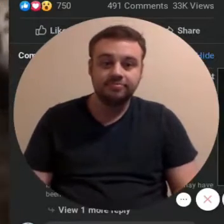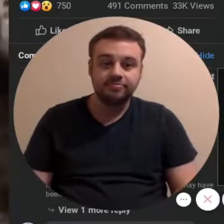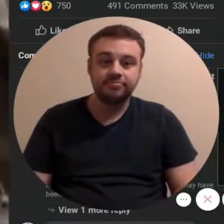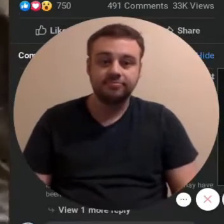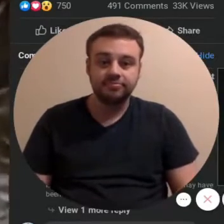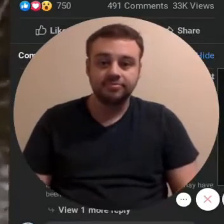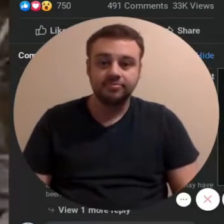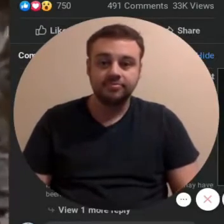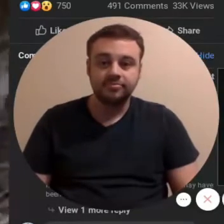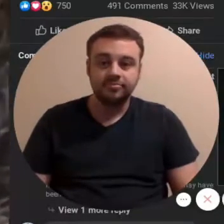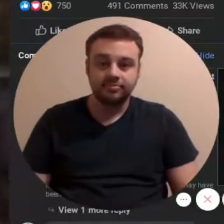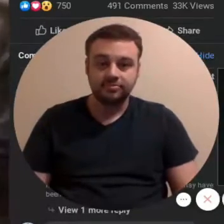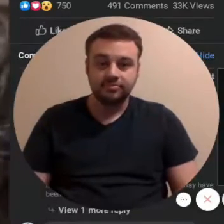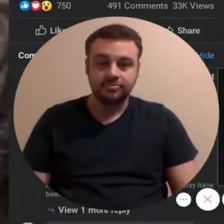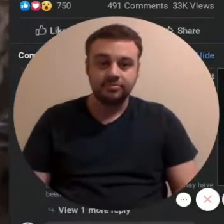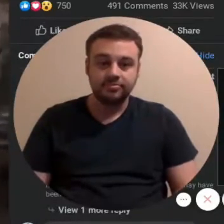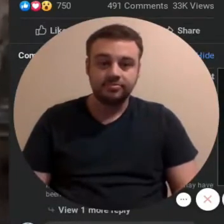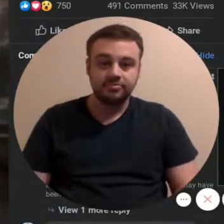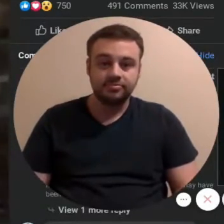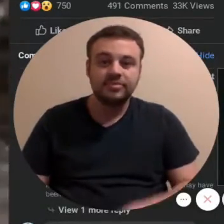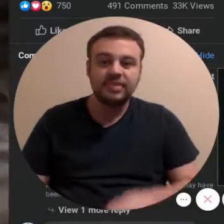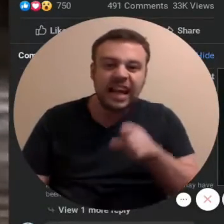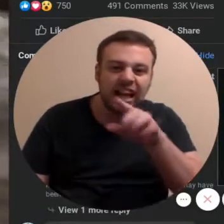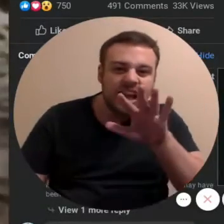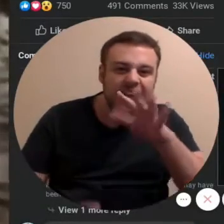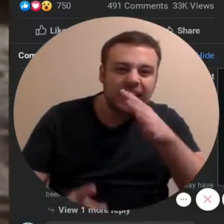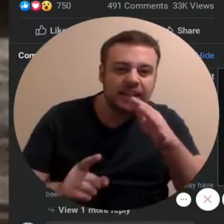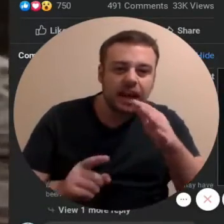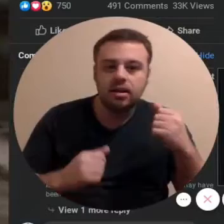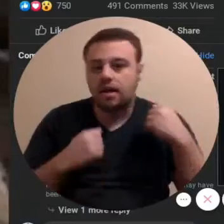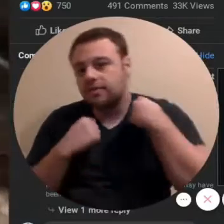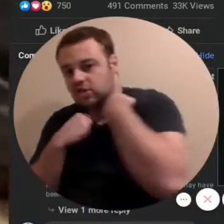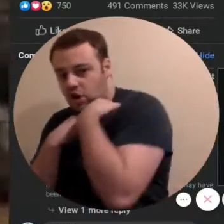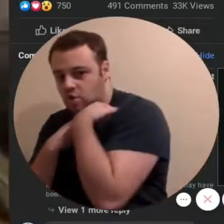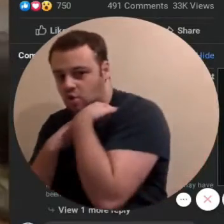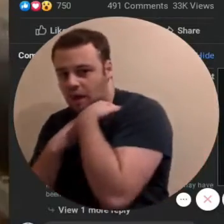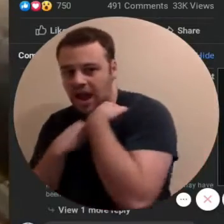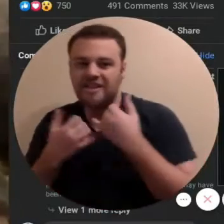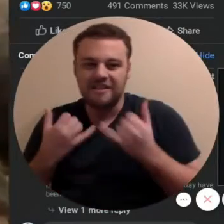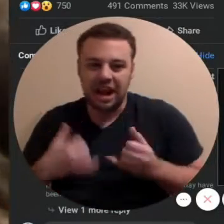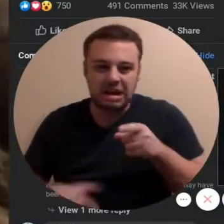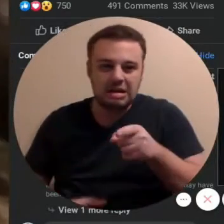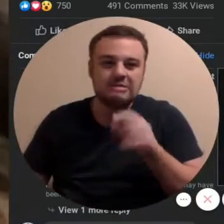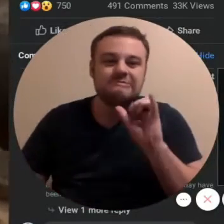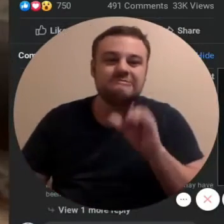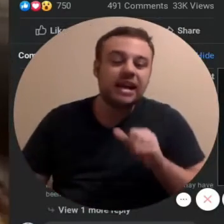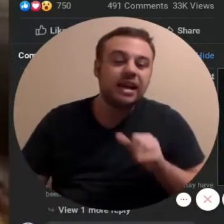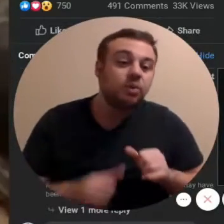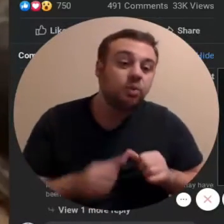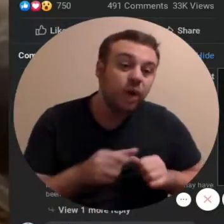Erica: Yeah, he's kind of got us back to us. We're okay, you just keep feeding him and we'll see if he kind of wakes up.